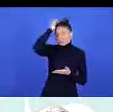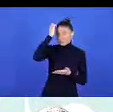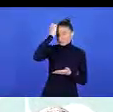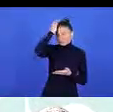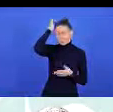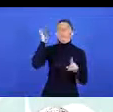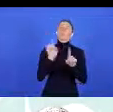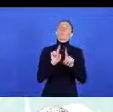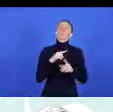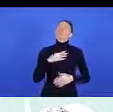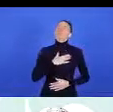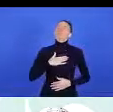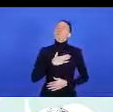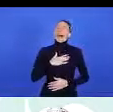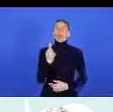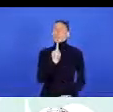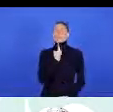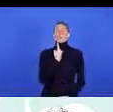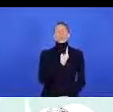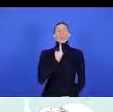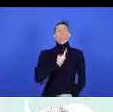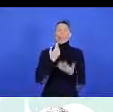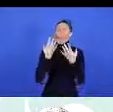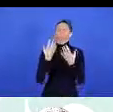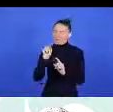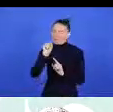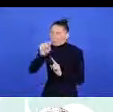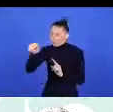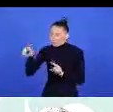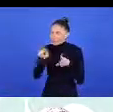got friends from different parts of the world and